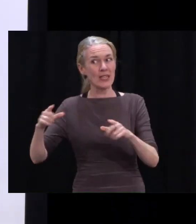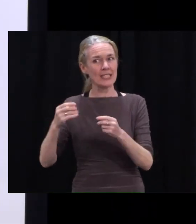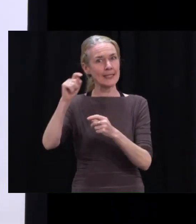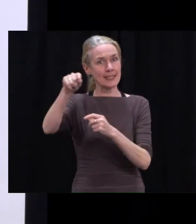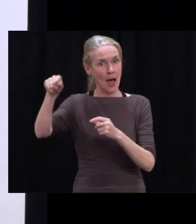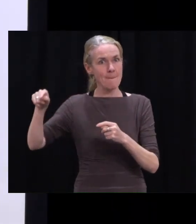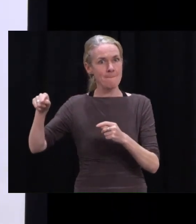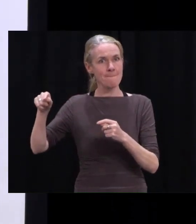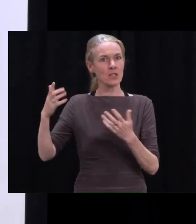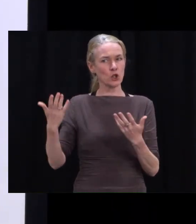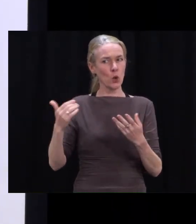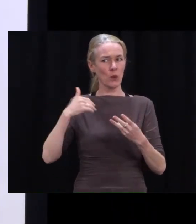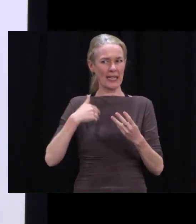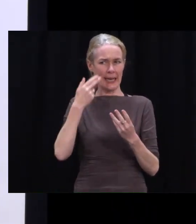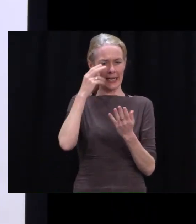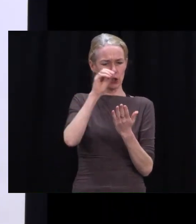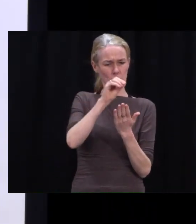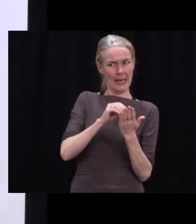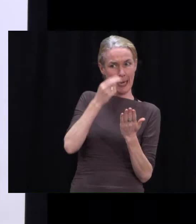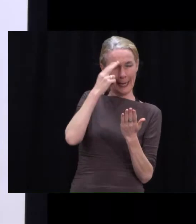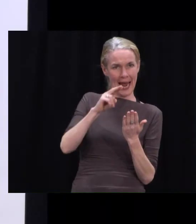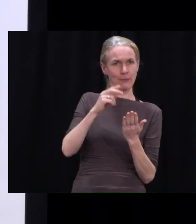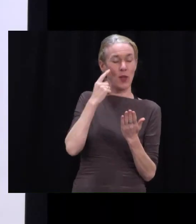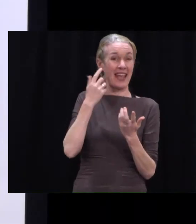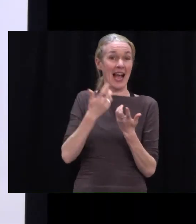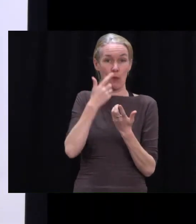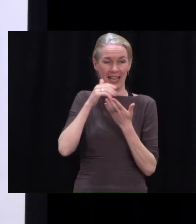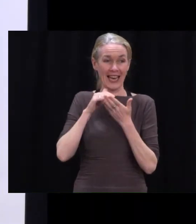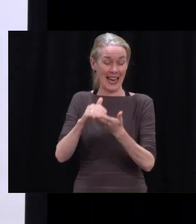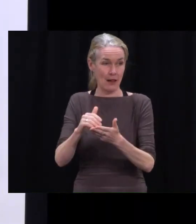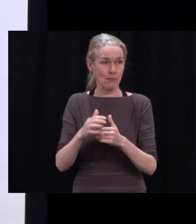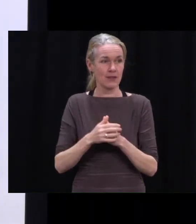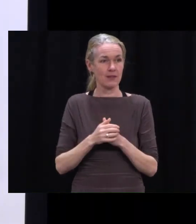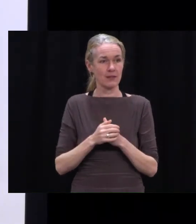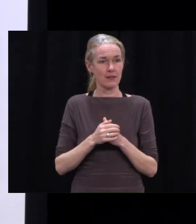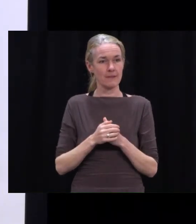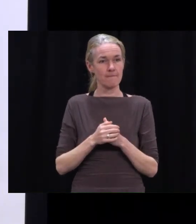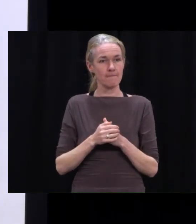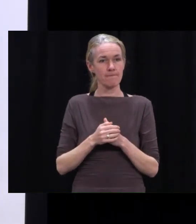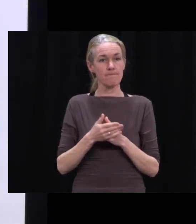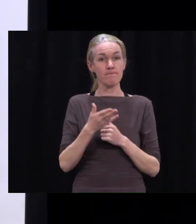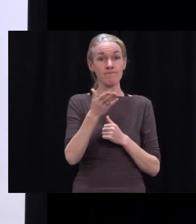there is no question there are some who still require our